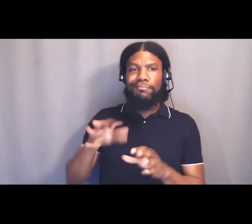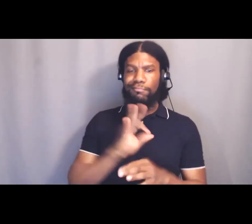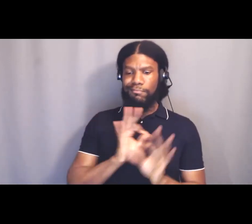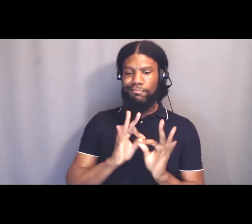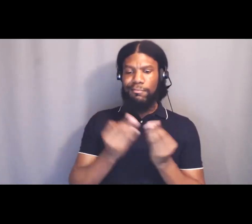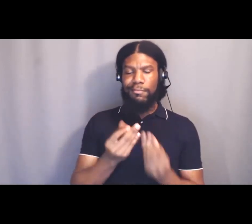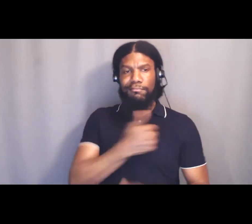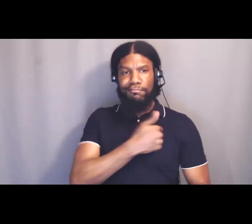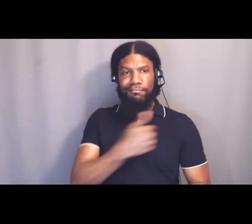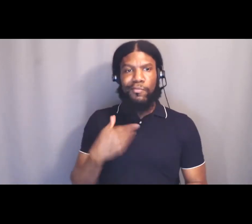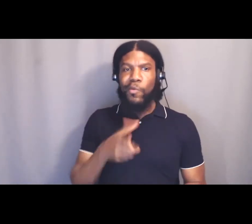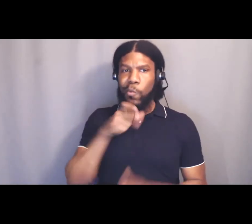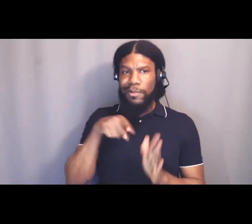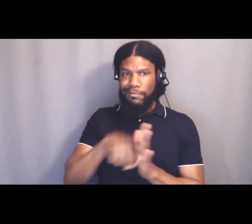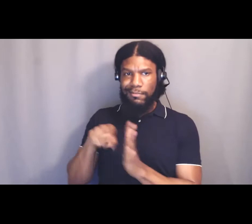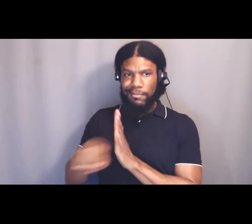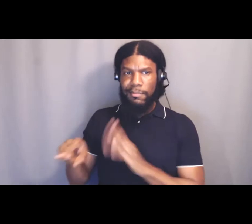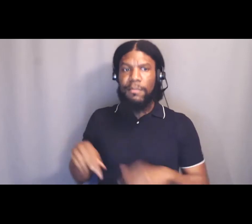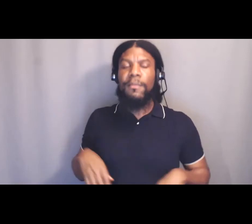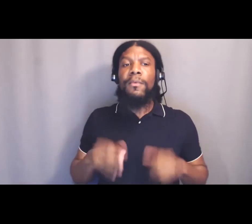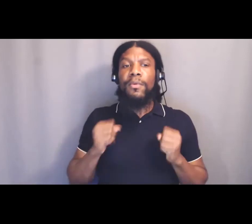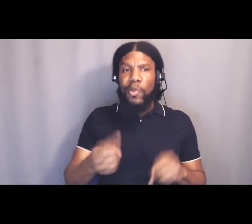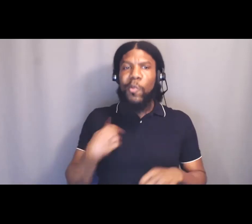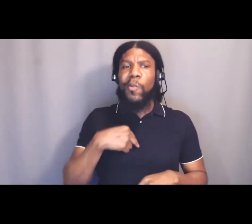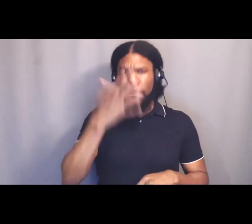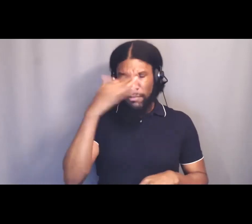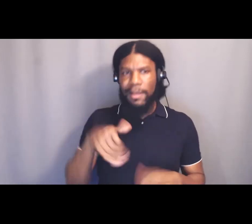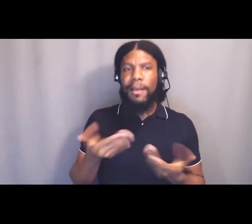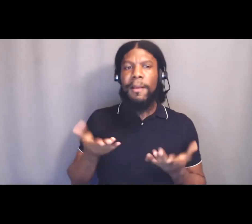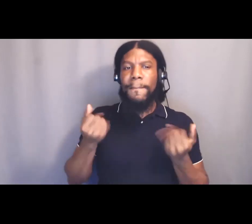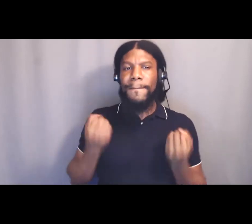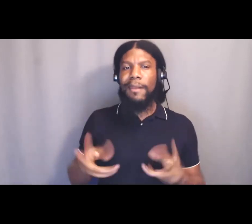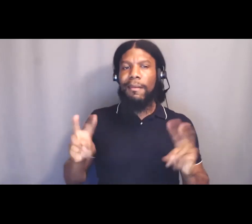there are many George Floyds in Los Angeles as well, that we should really uplift their stories too.